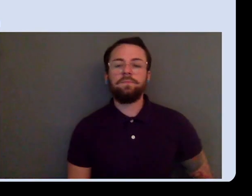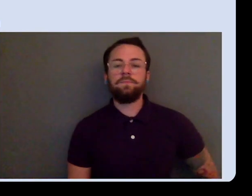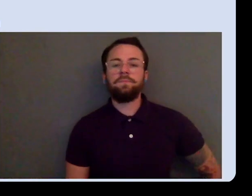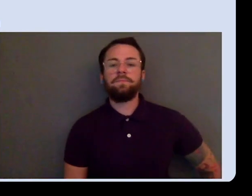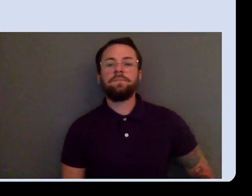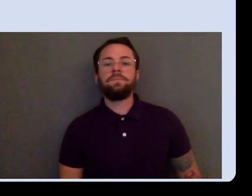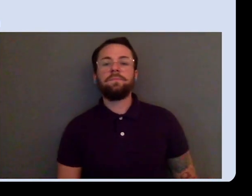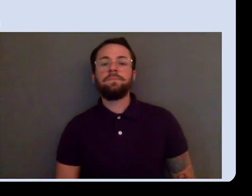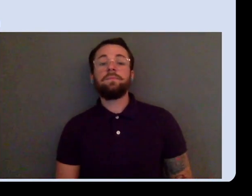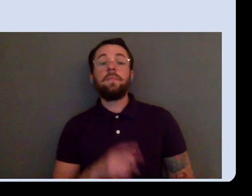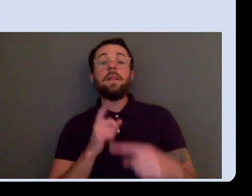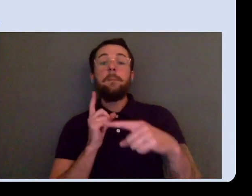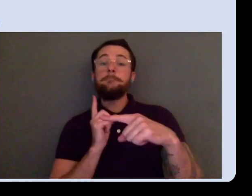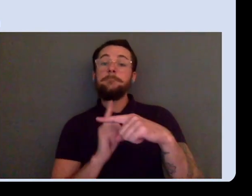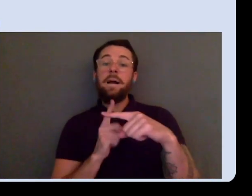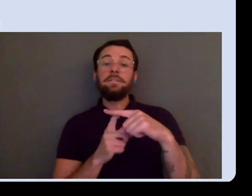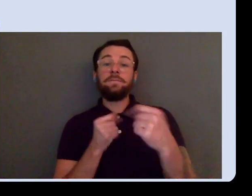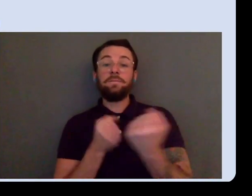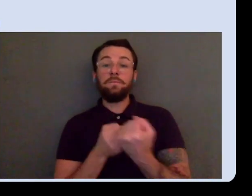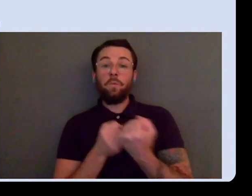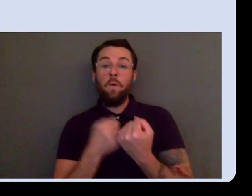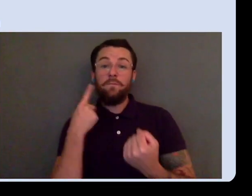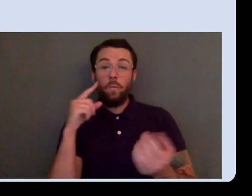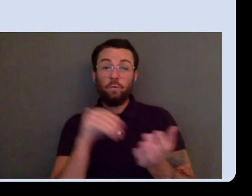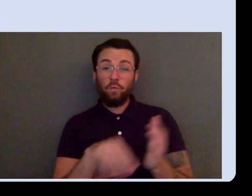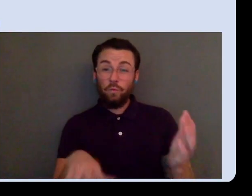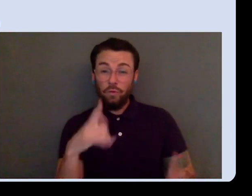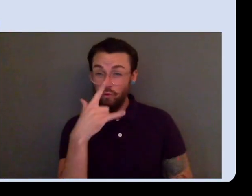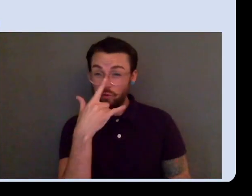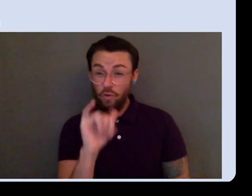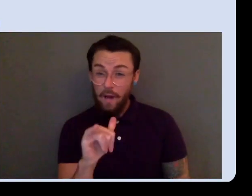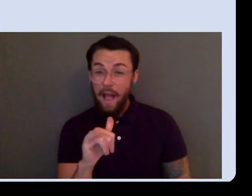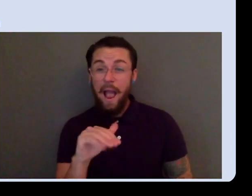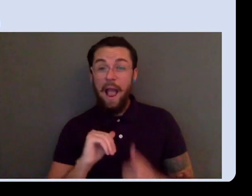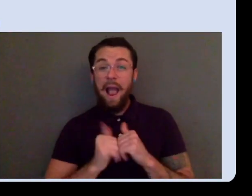This is just the starting place for you.